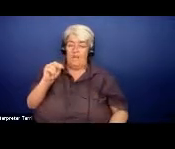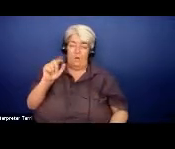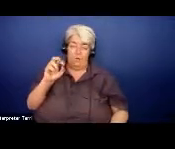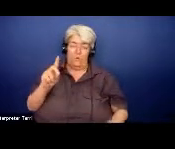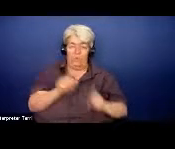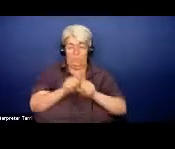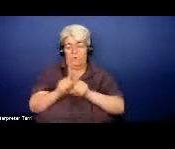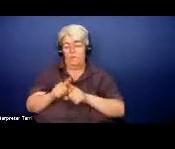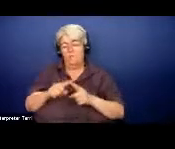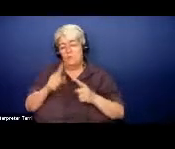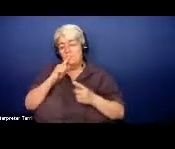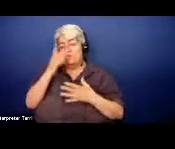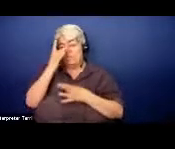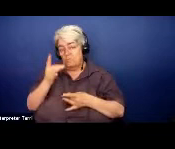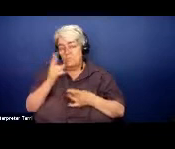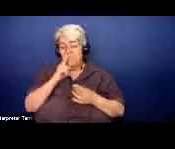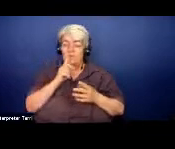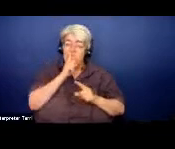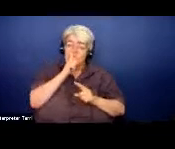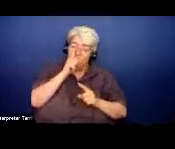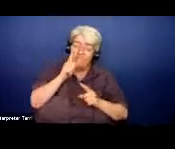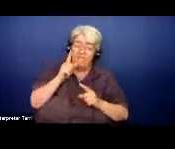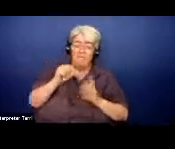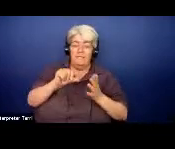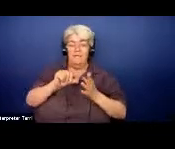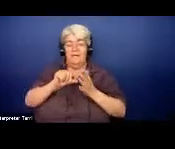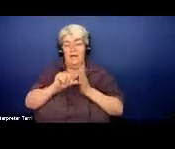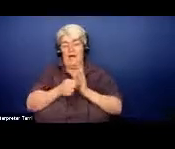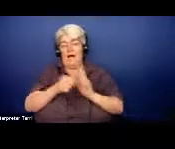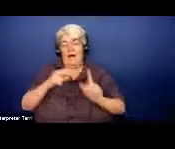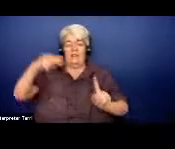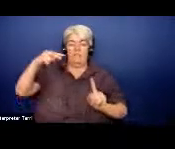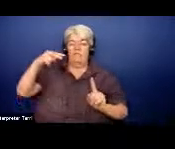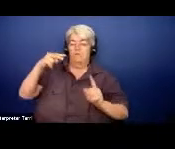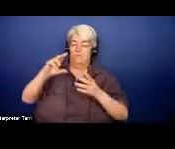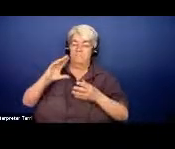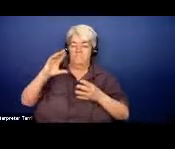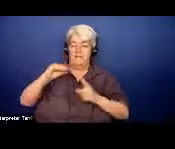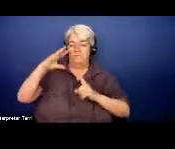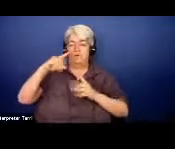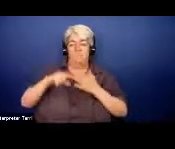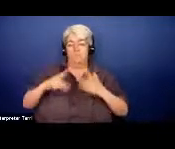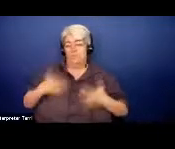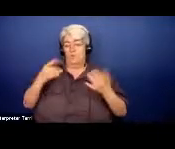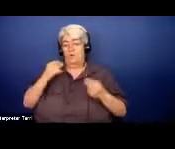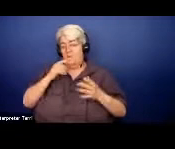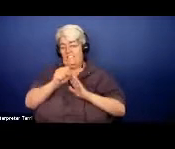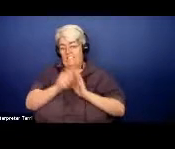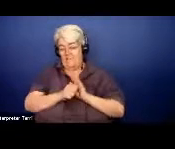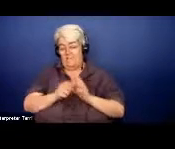are interested in the really high level snapshot of what's going on in the different states in the world of criminal and juvenile